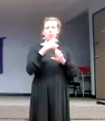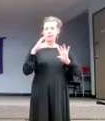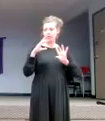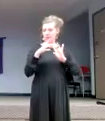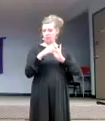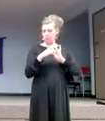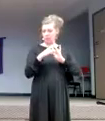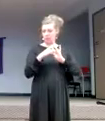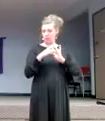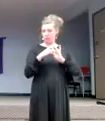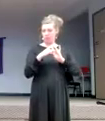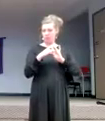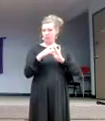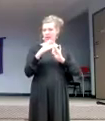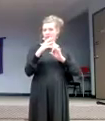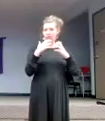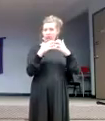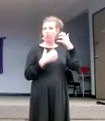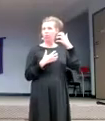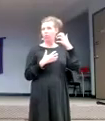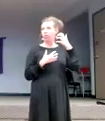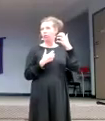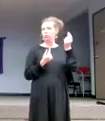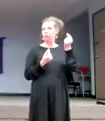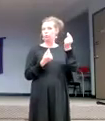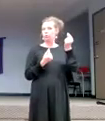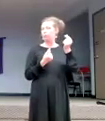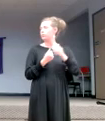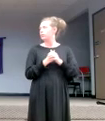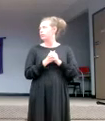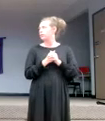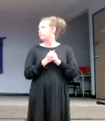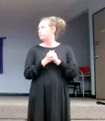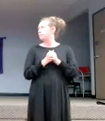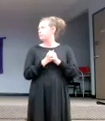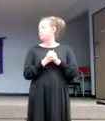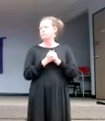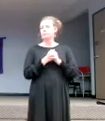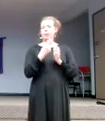correctly. What if it's not able to do it? So just to repeat the question for the folks online,